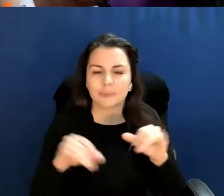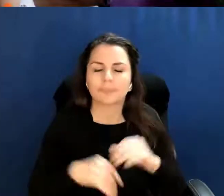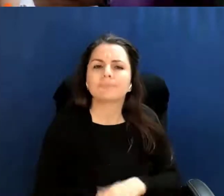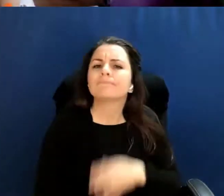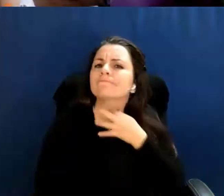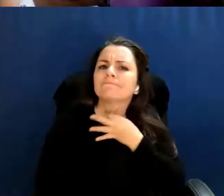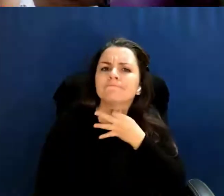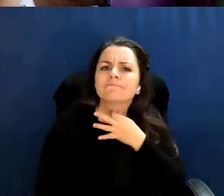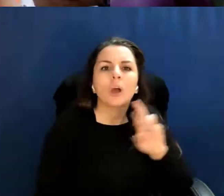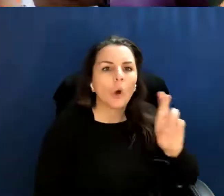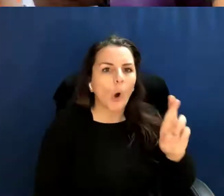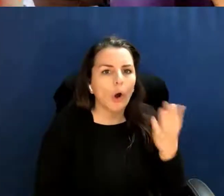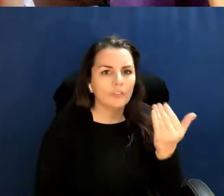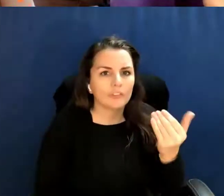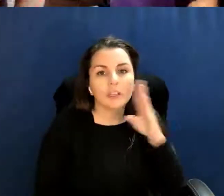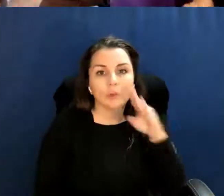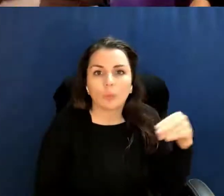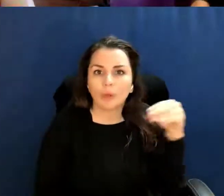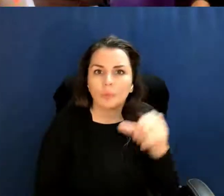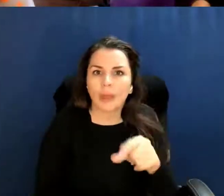indirect costs, and is there a rate limit?"